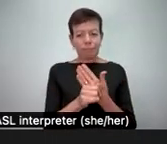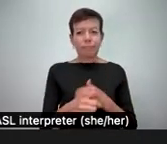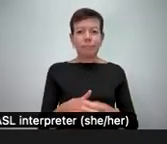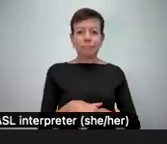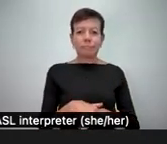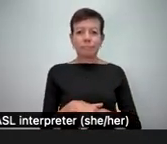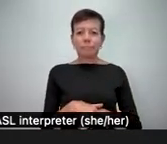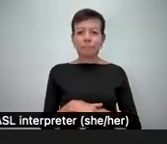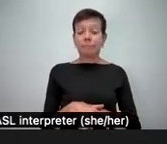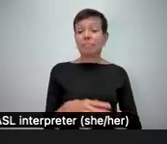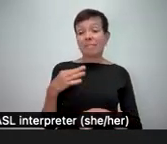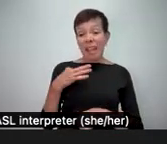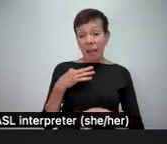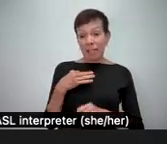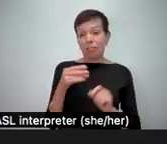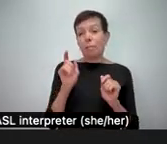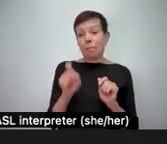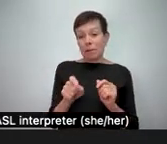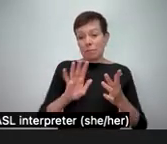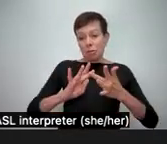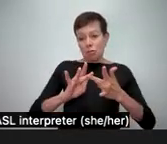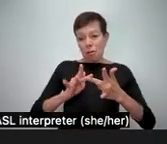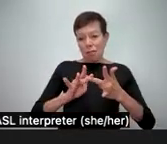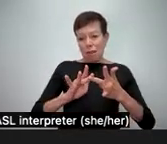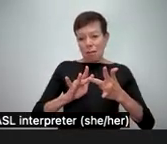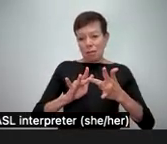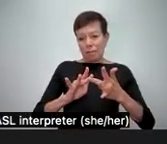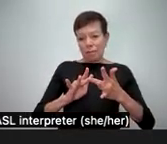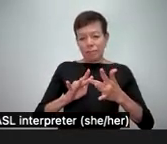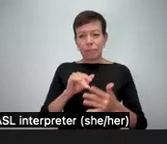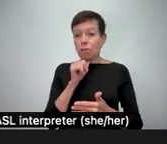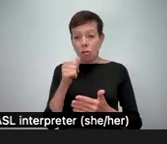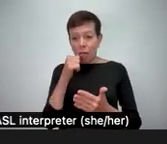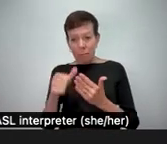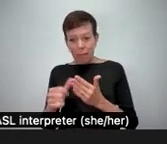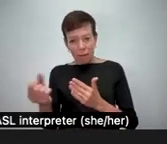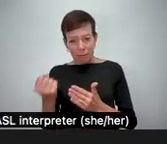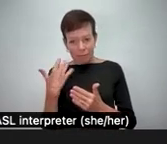through our online platform, and you'll be able to access the interface through. I don't